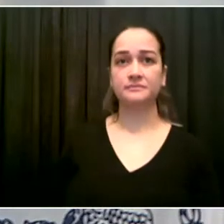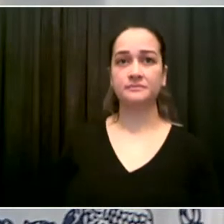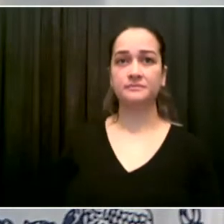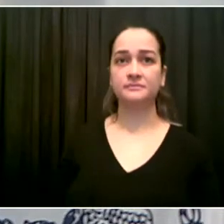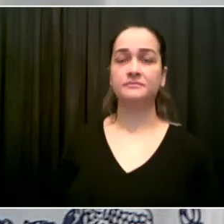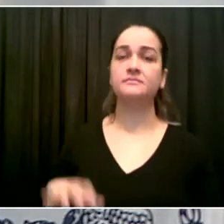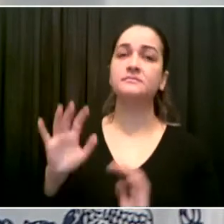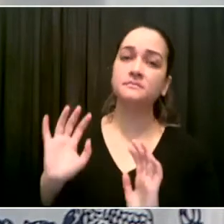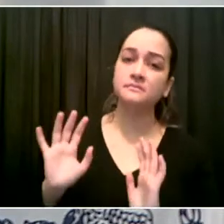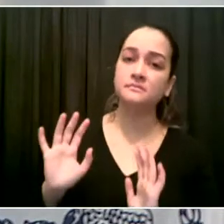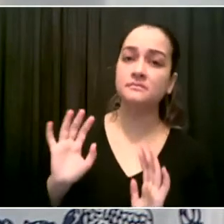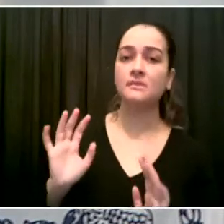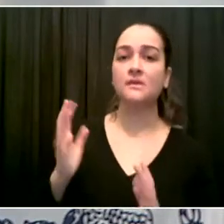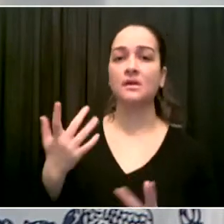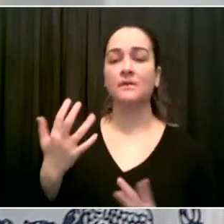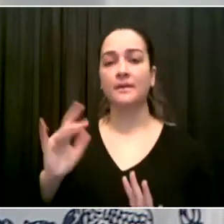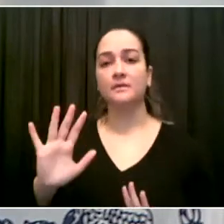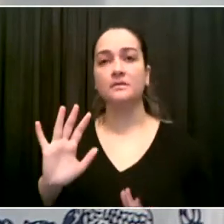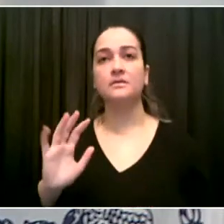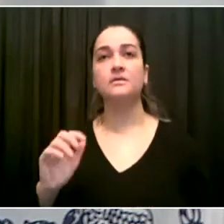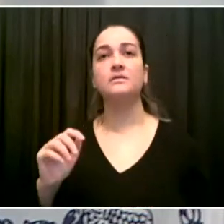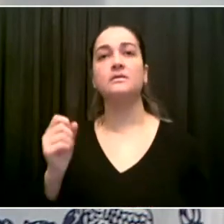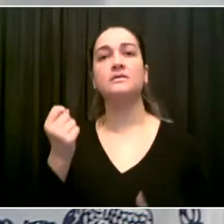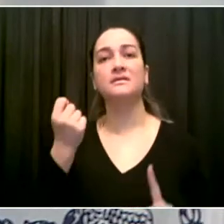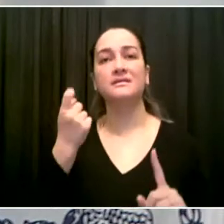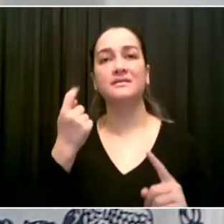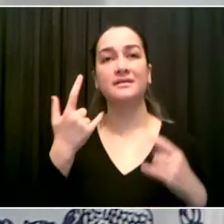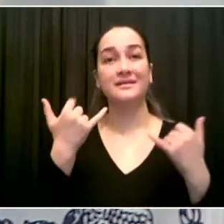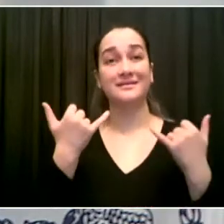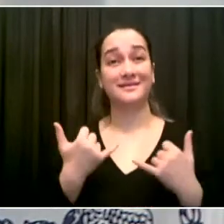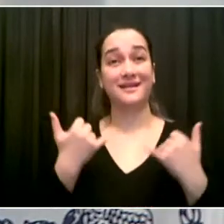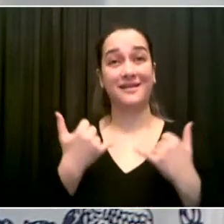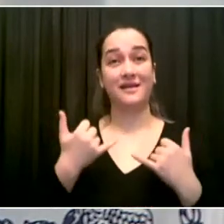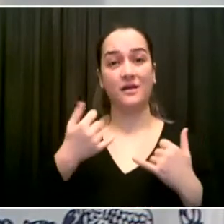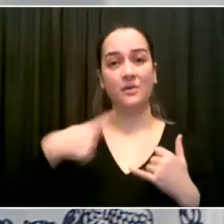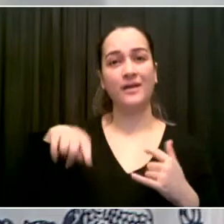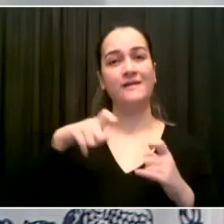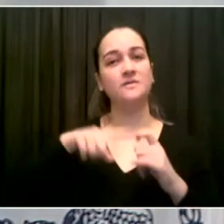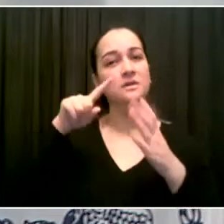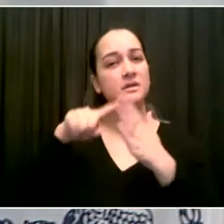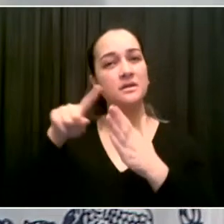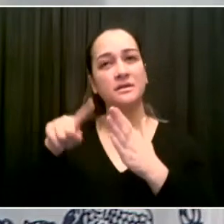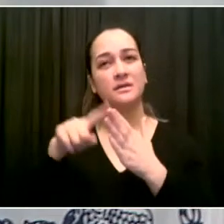I WOULD ONLY CAUTION WE'VE GOT HUA GGE AMOOT UNOOF DEMAND D ANTTHE 3333 NEIGHBORHOODS